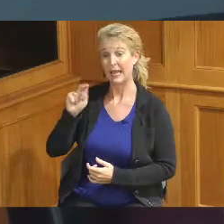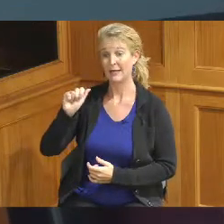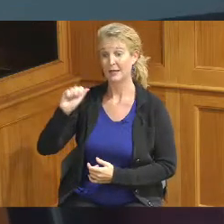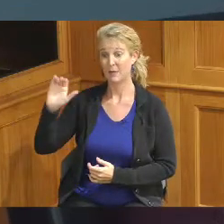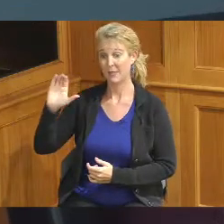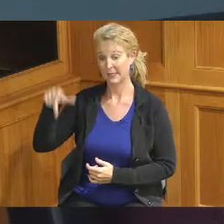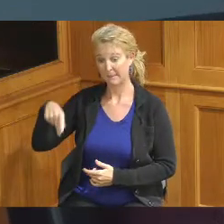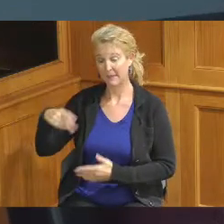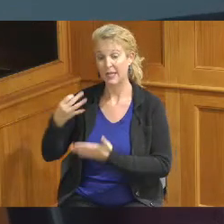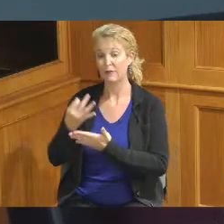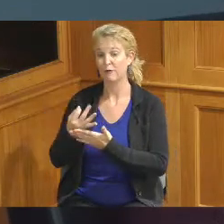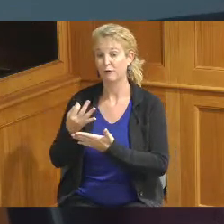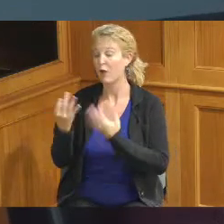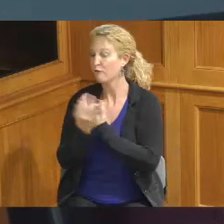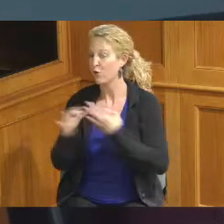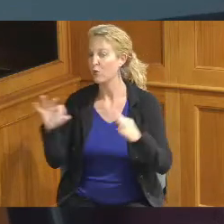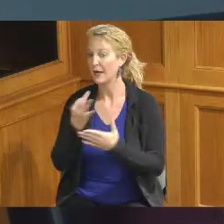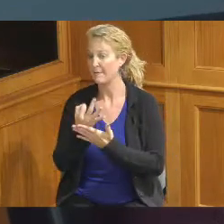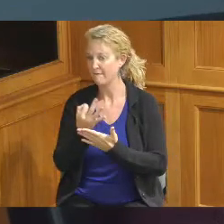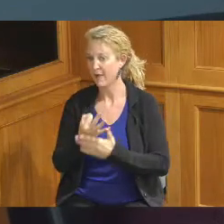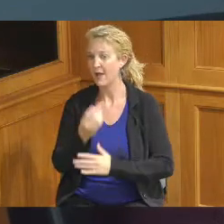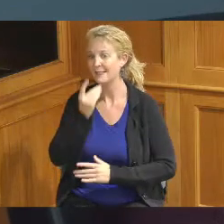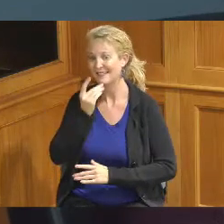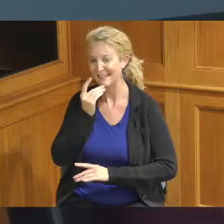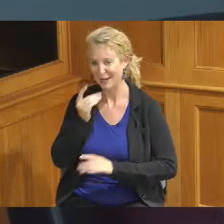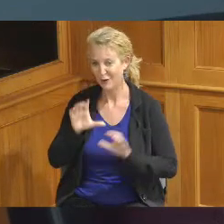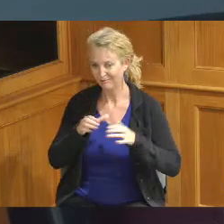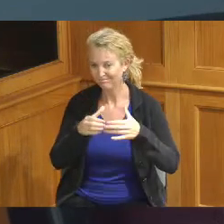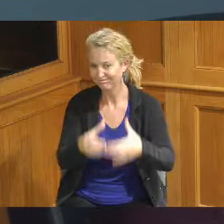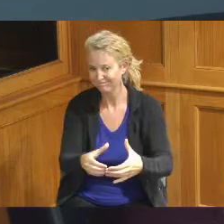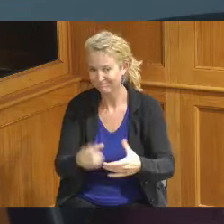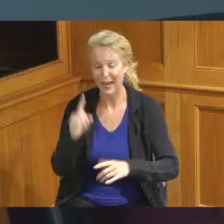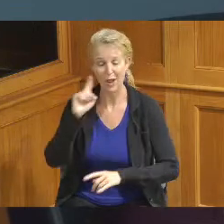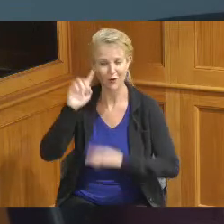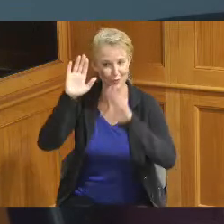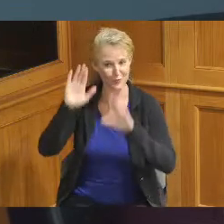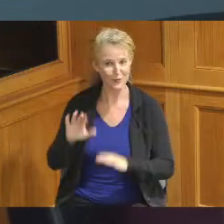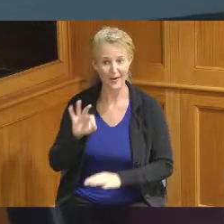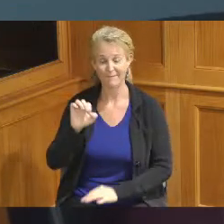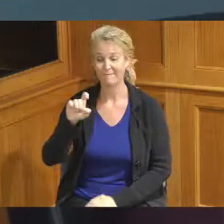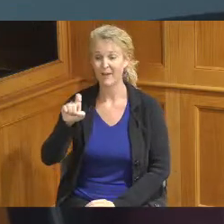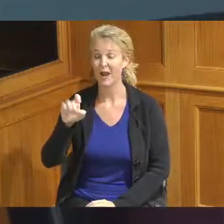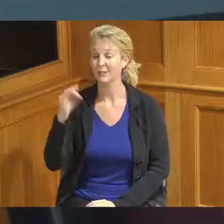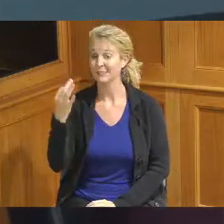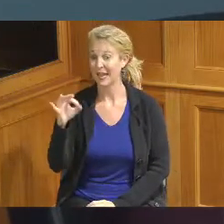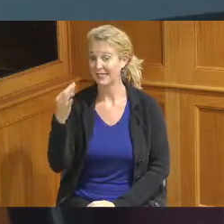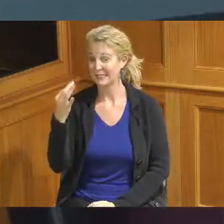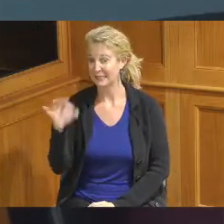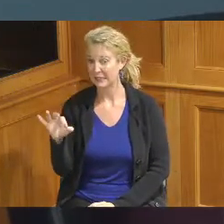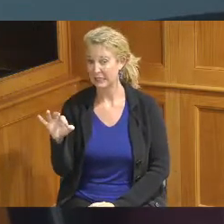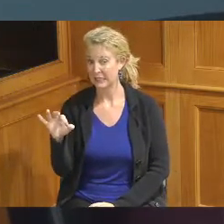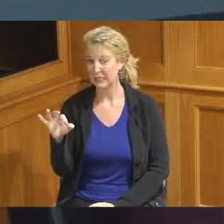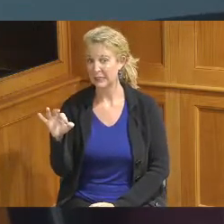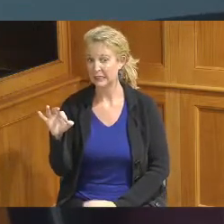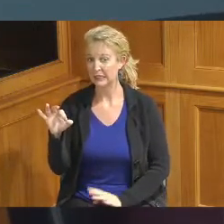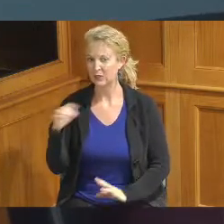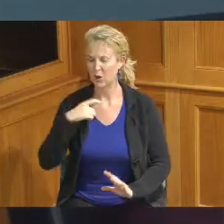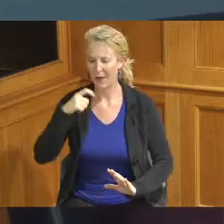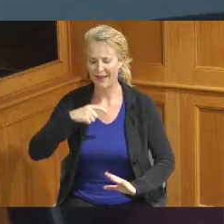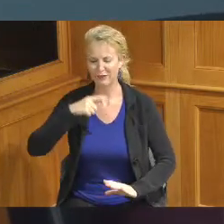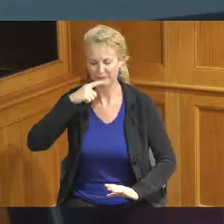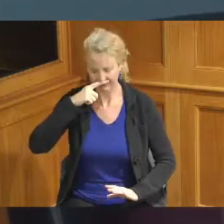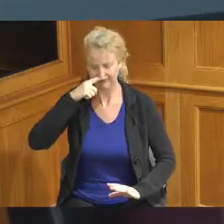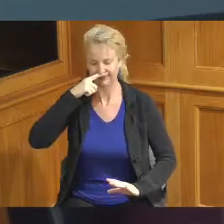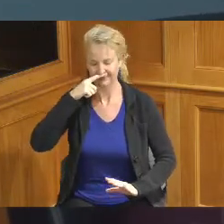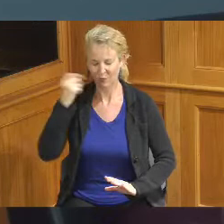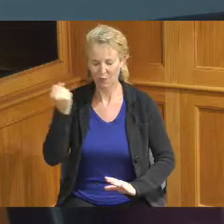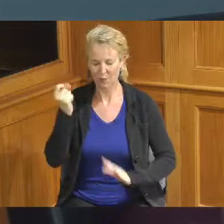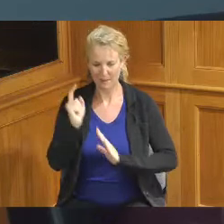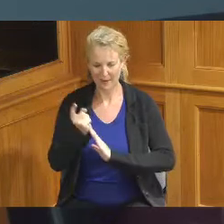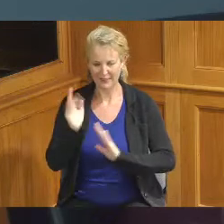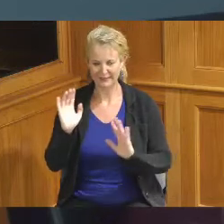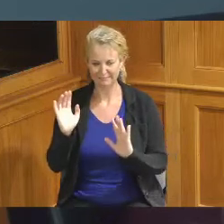fund dinner I heard it was great Fox 19 called about a I have to sneeze in one second sorry